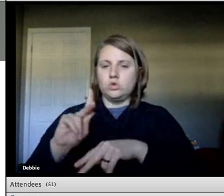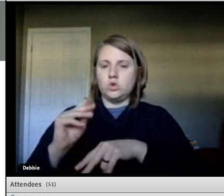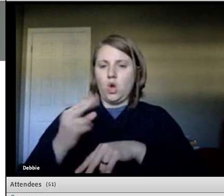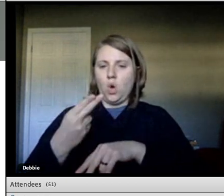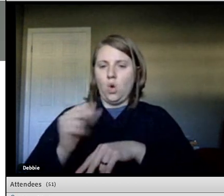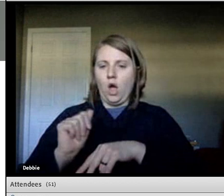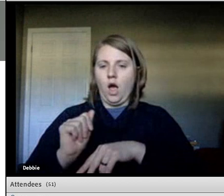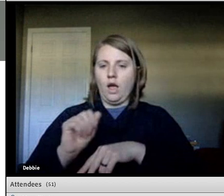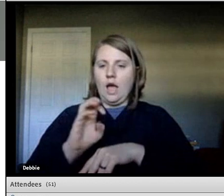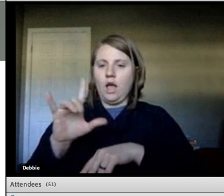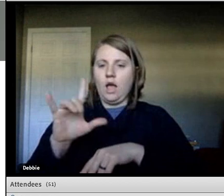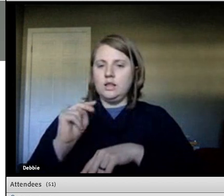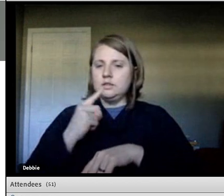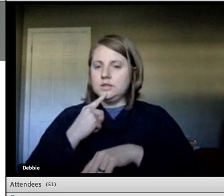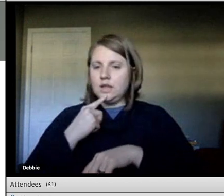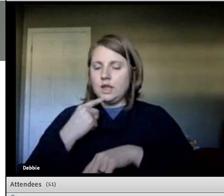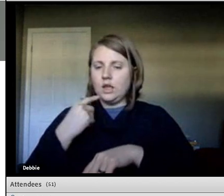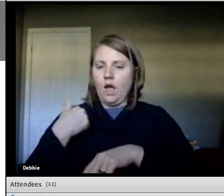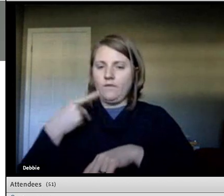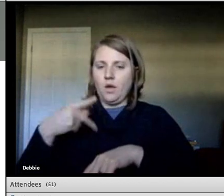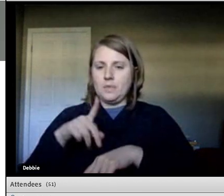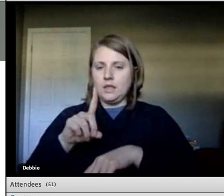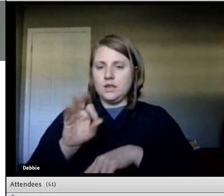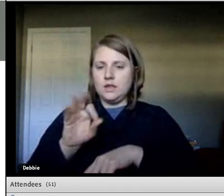Sylvia is saying smallpdf.com will do that for you.